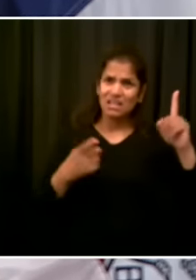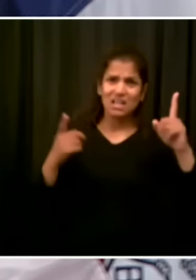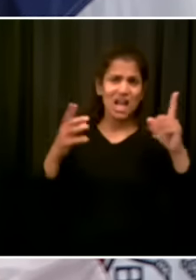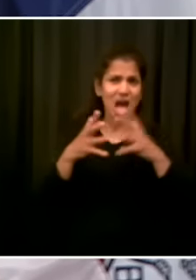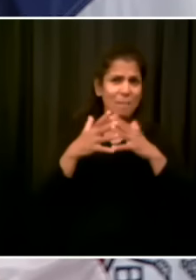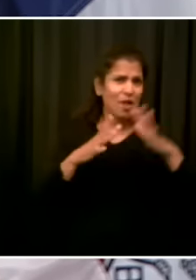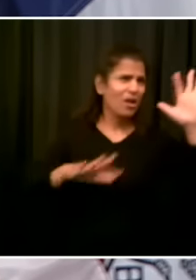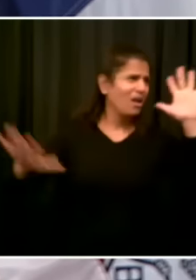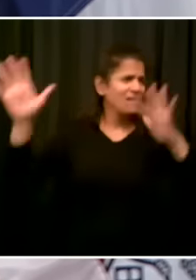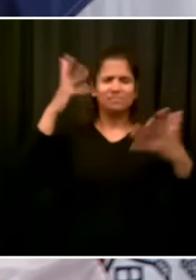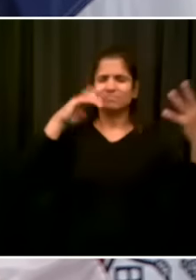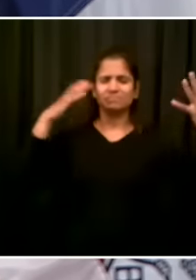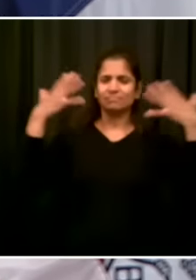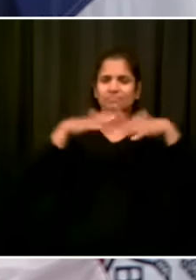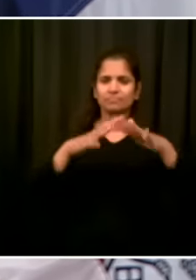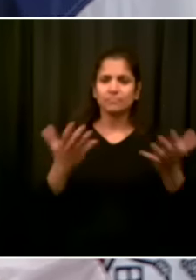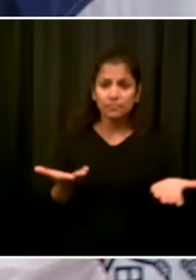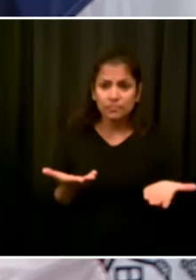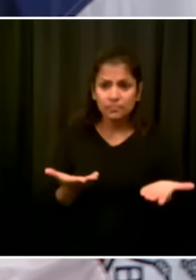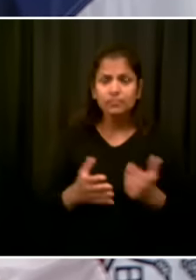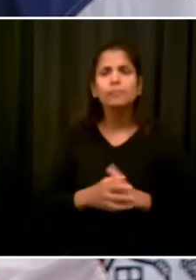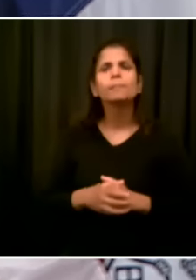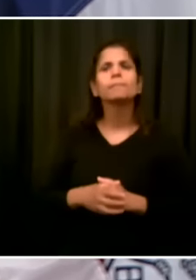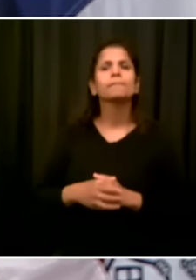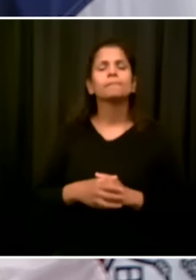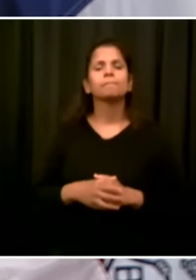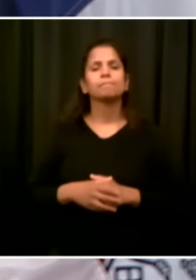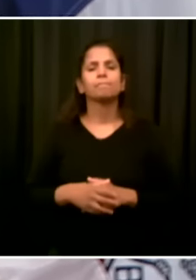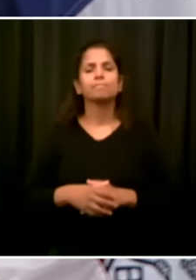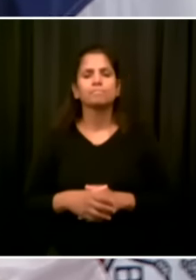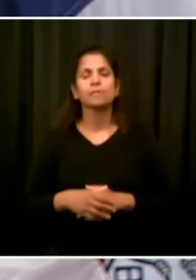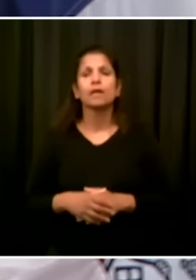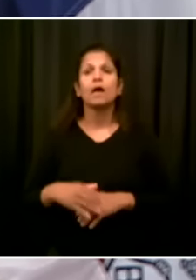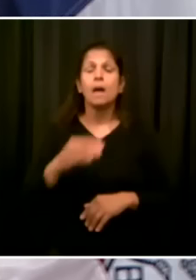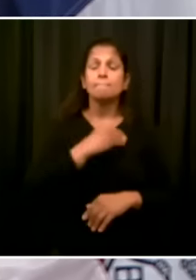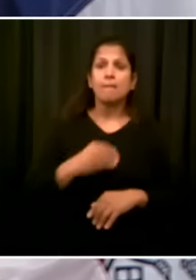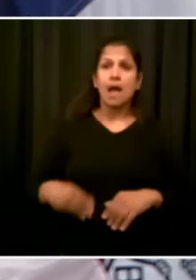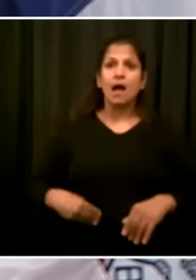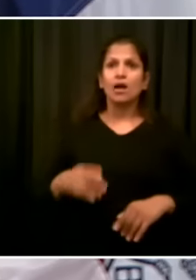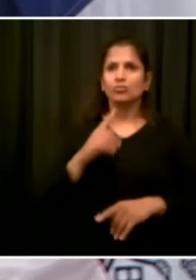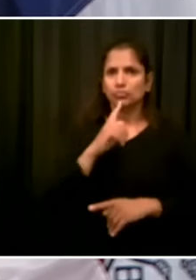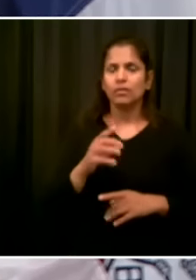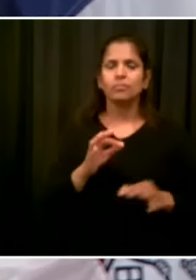TO ANYTHING? PARTICULARLY IF THERE HAS NOT